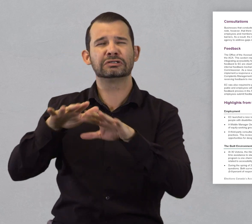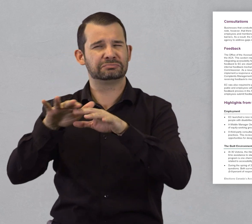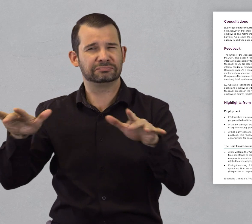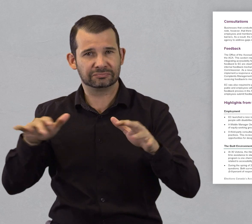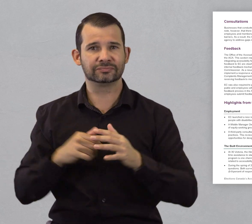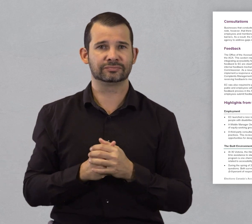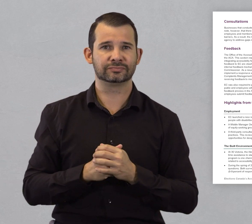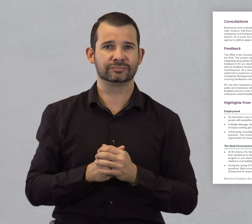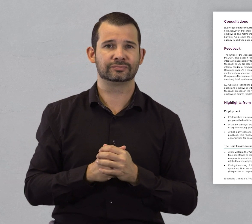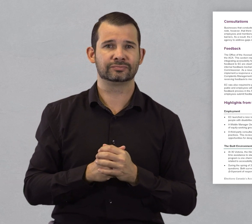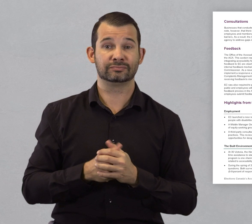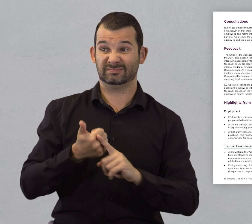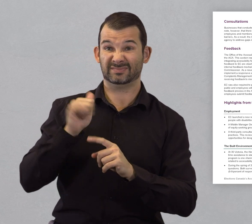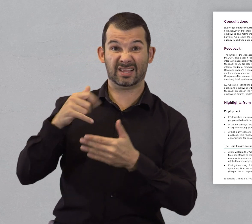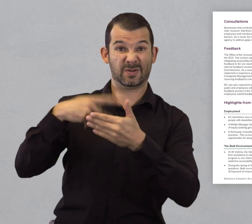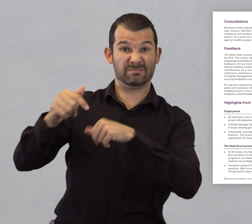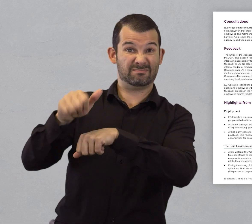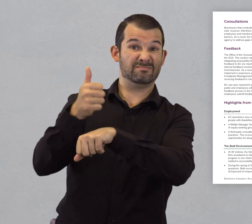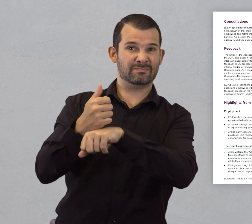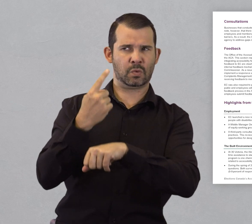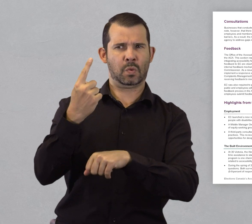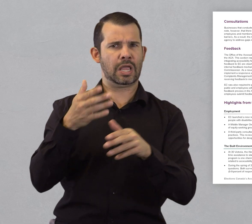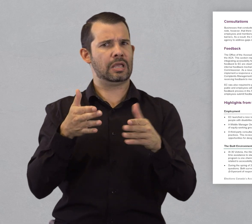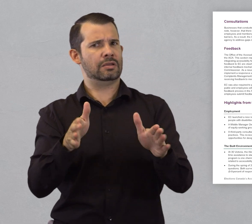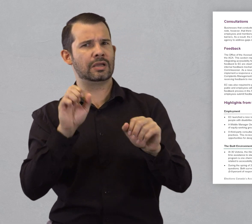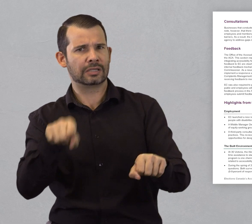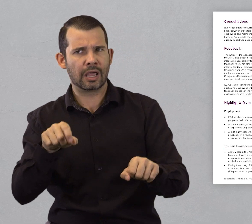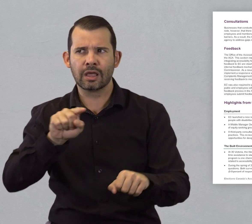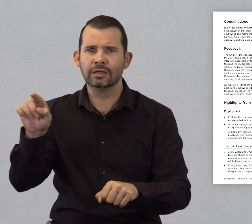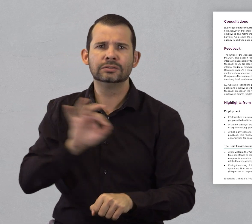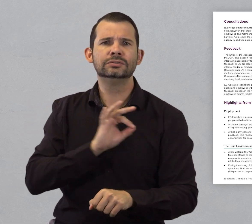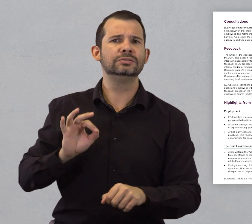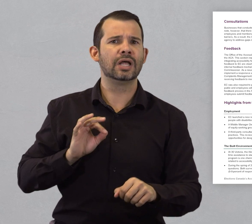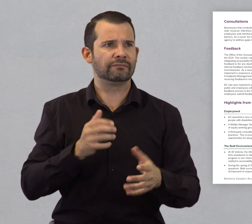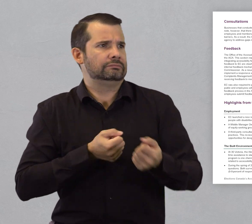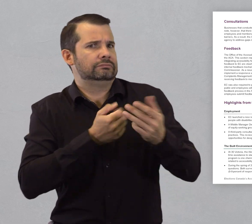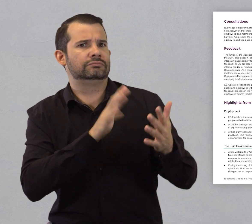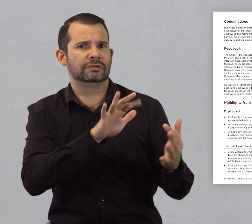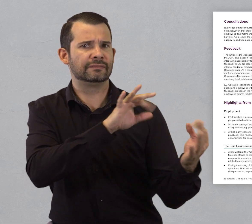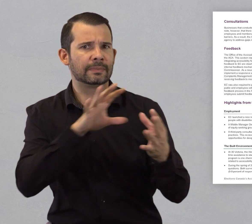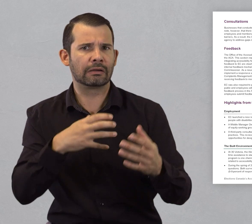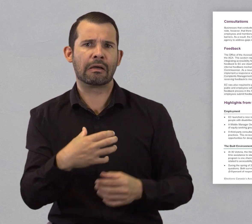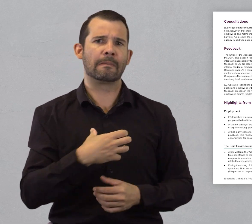etc.). The program is one channel through which staff can convey feedback and complaints,